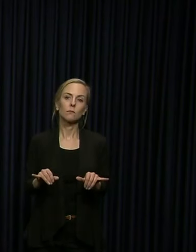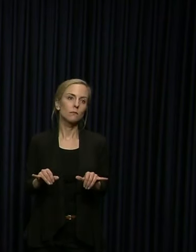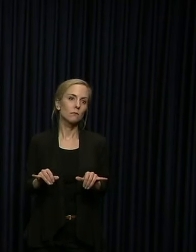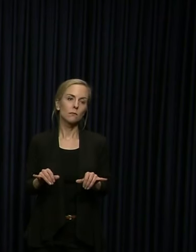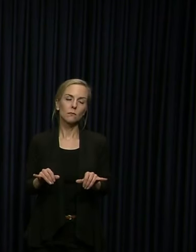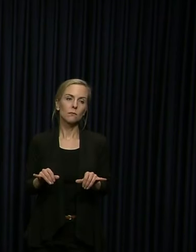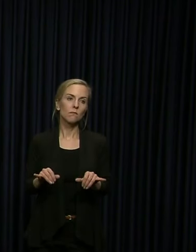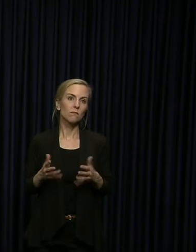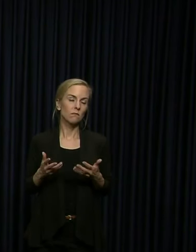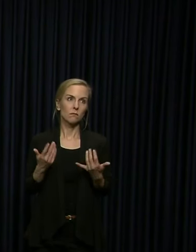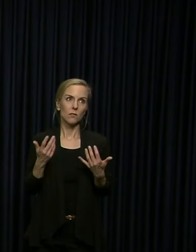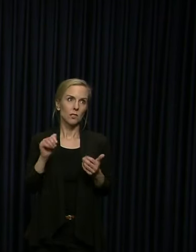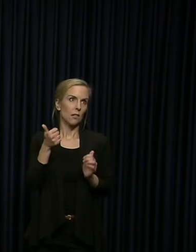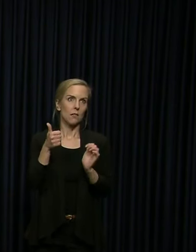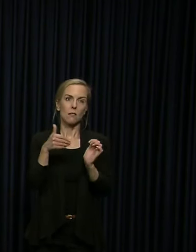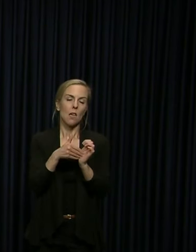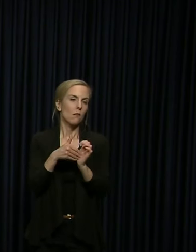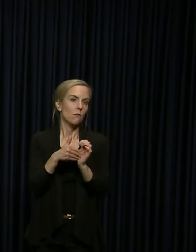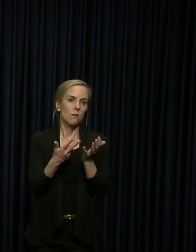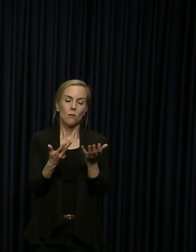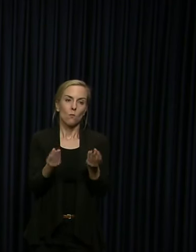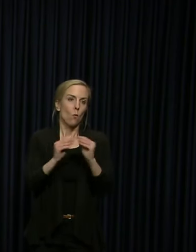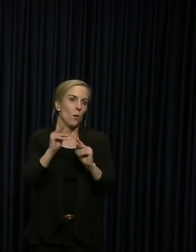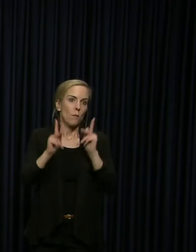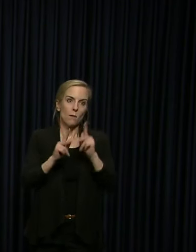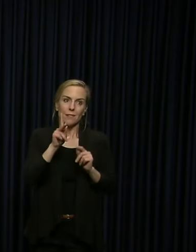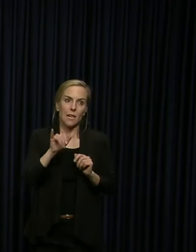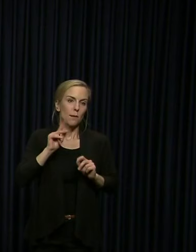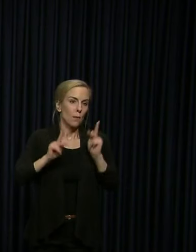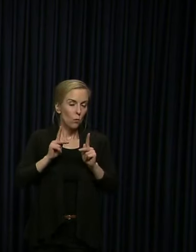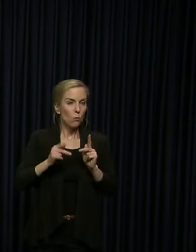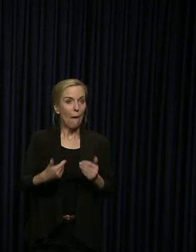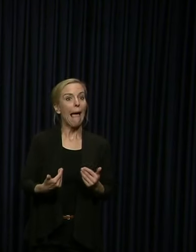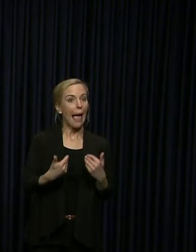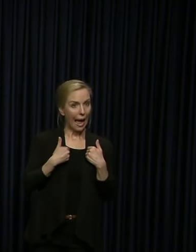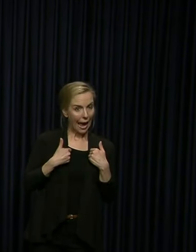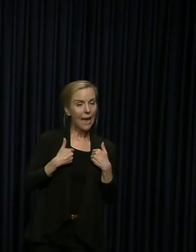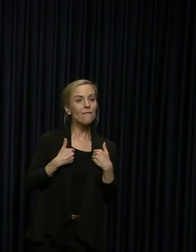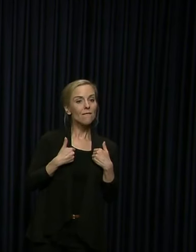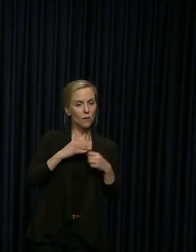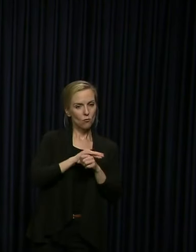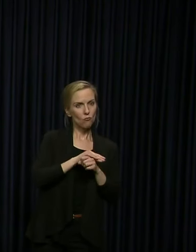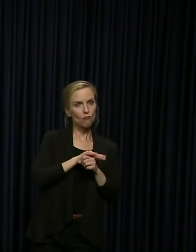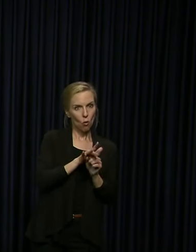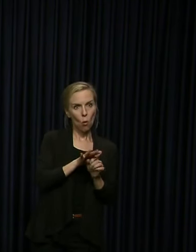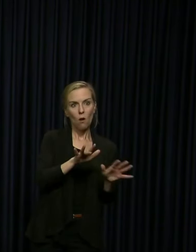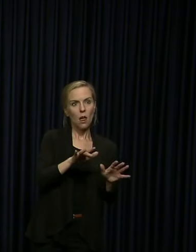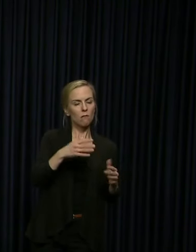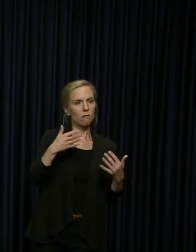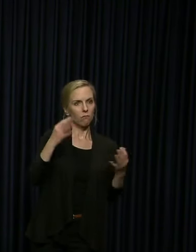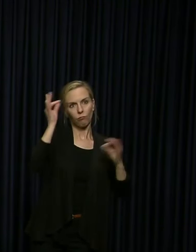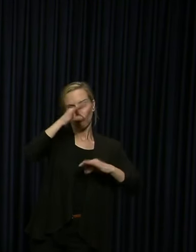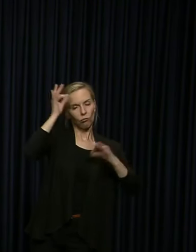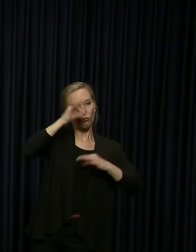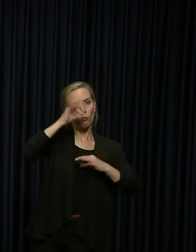SO WE'VE BEEN HEARING ON THE NEWS OF POSSIBLE --